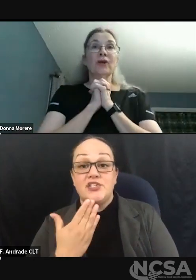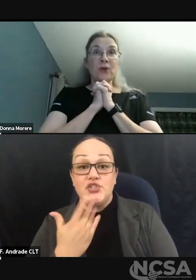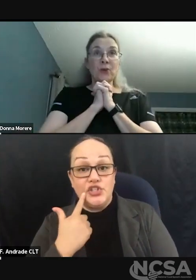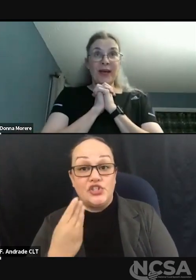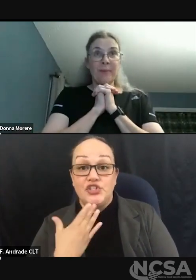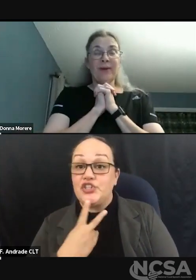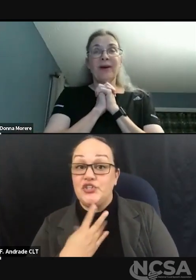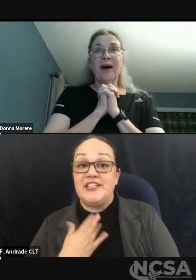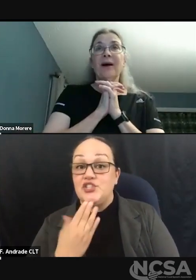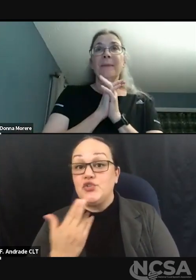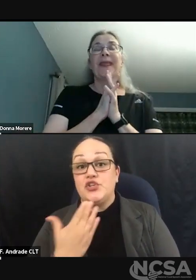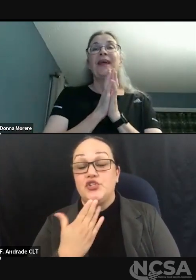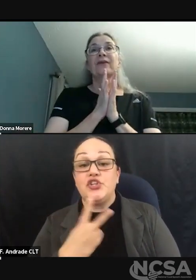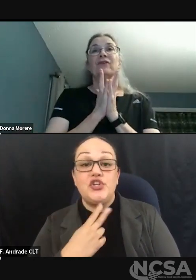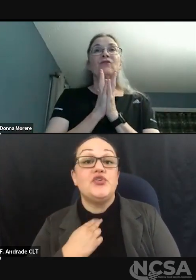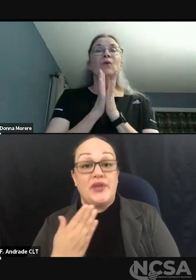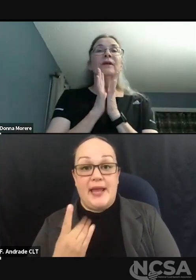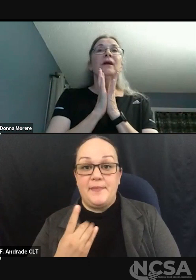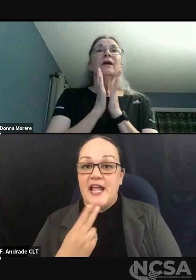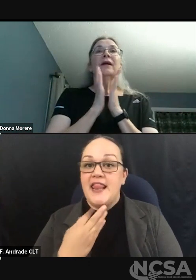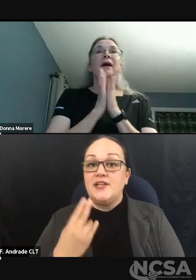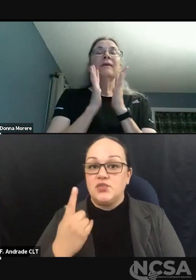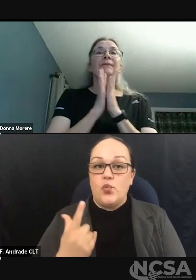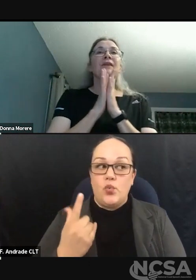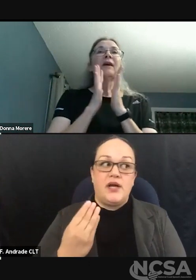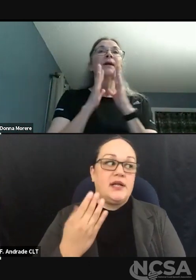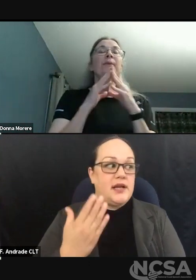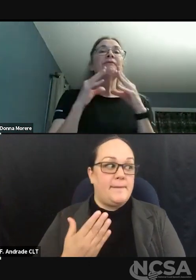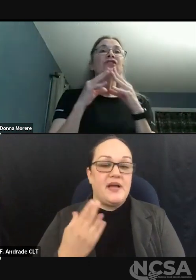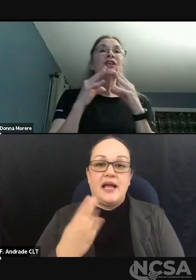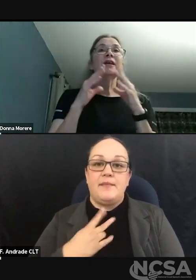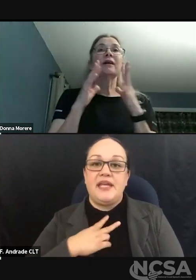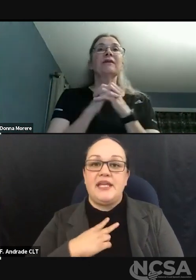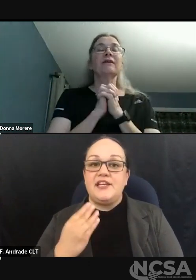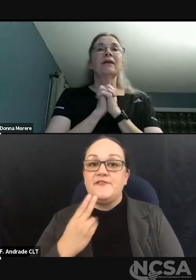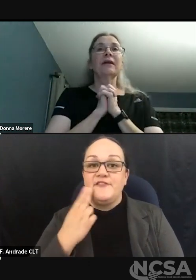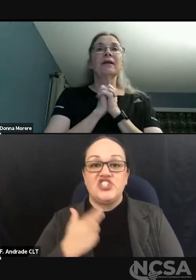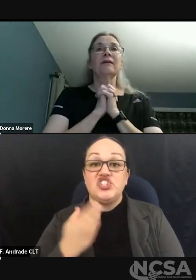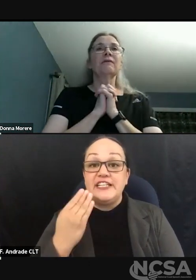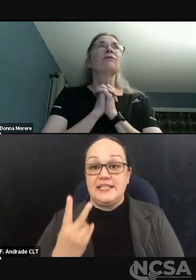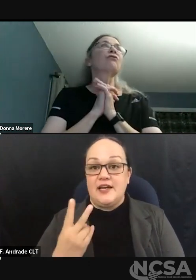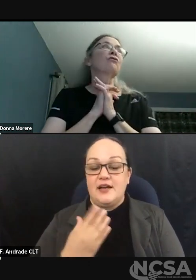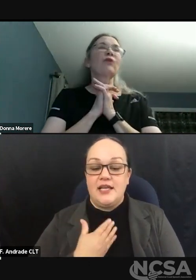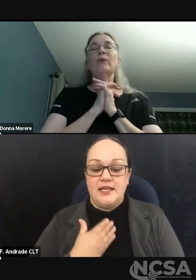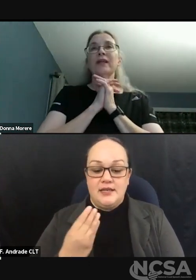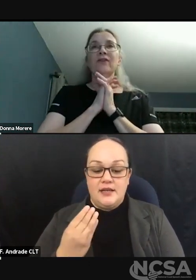to a cue camp. And there's one coming up in Virginia in 3 weeks.